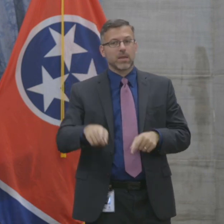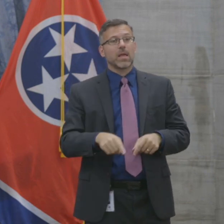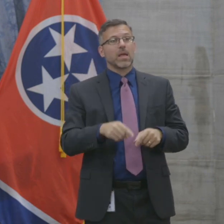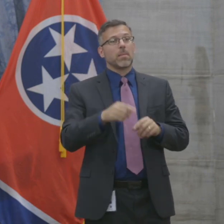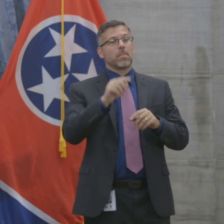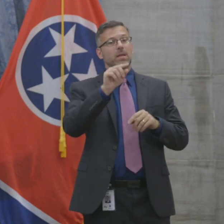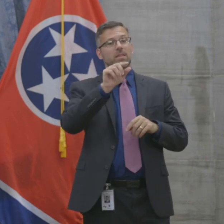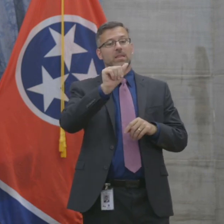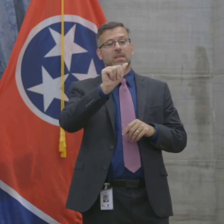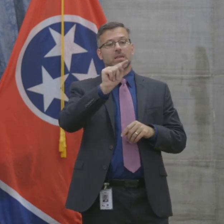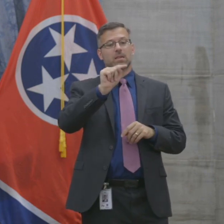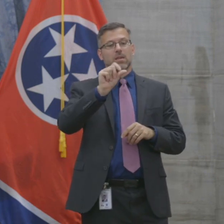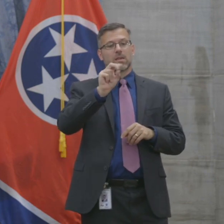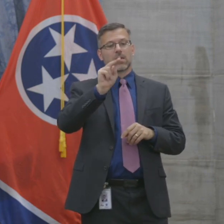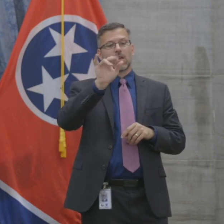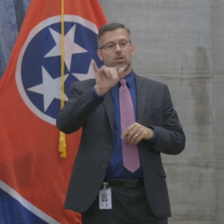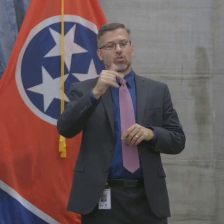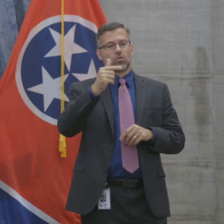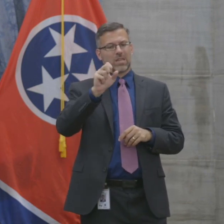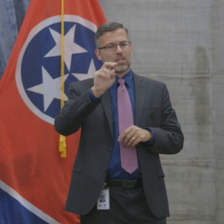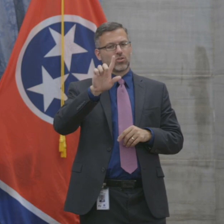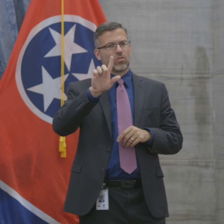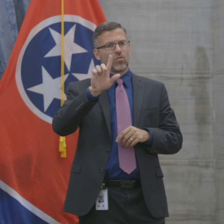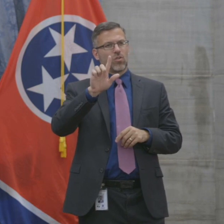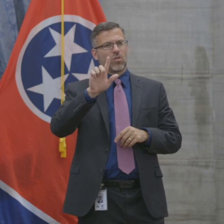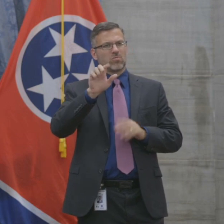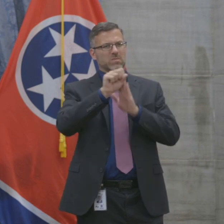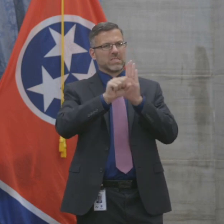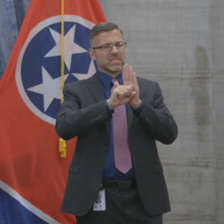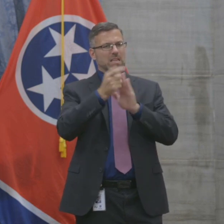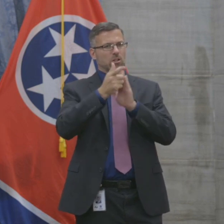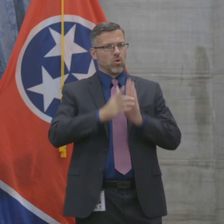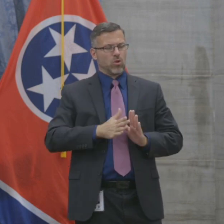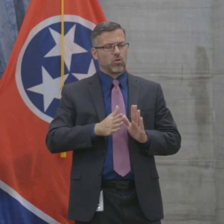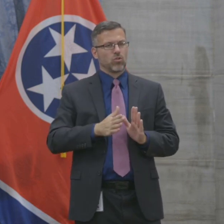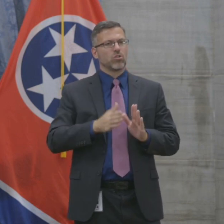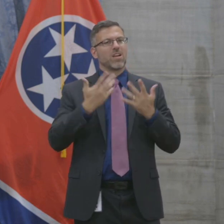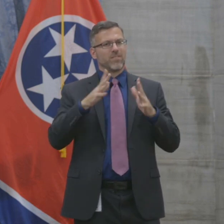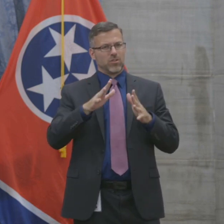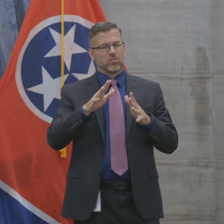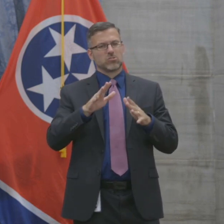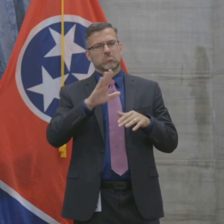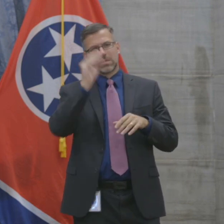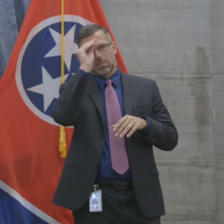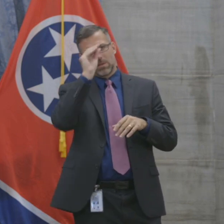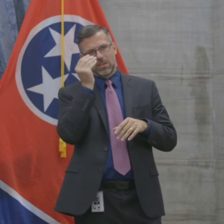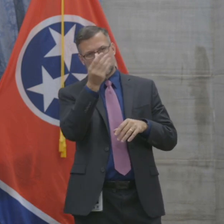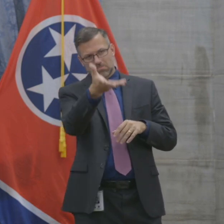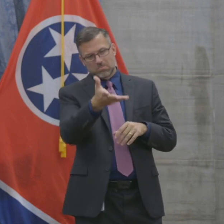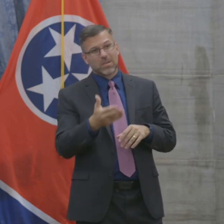prolonged state of emergency like this and the decisions that have to be made as a result of it. We've worked really hard to